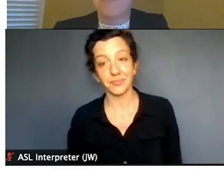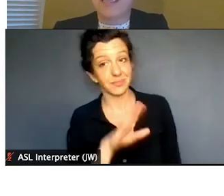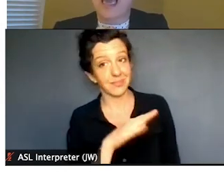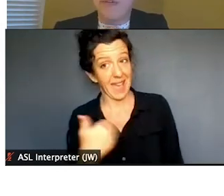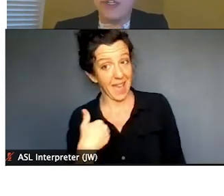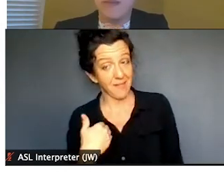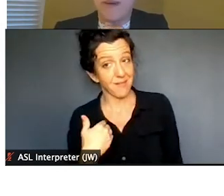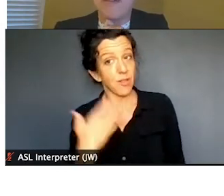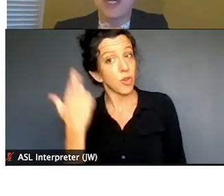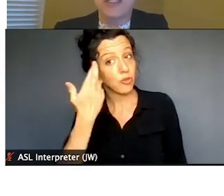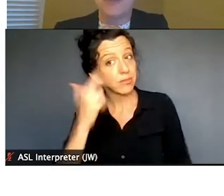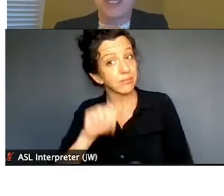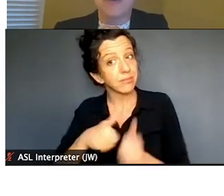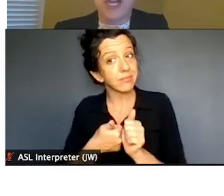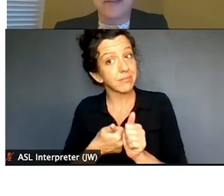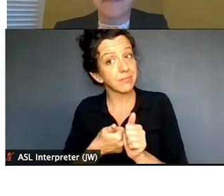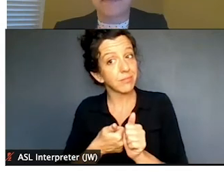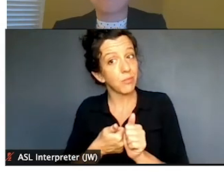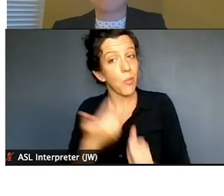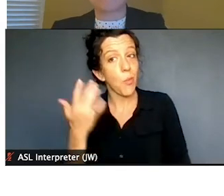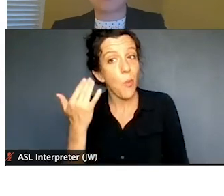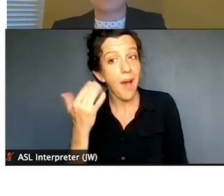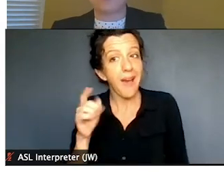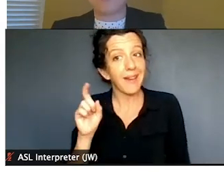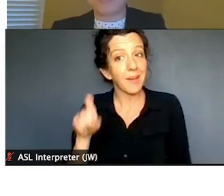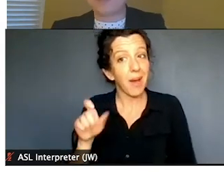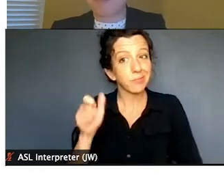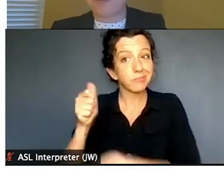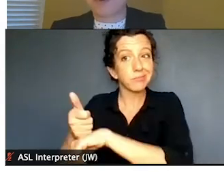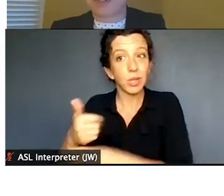by the California Department of Justice or DOJ. So what this proposal would do is